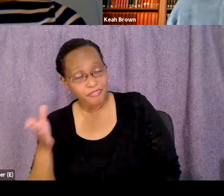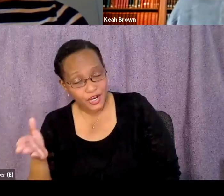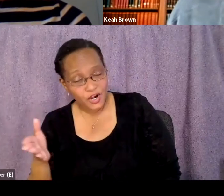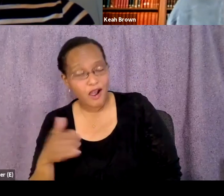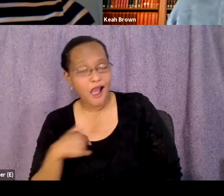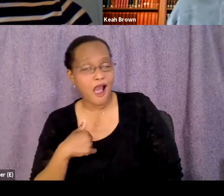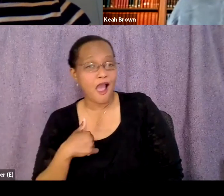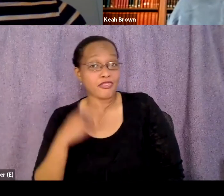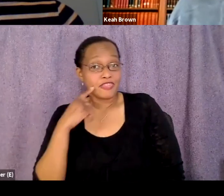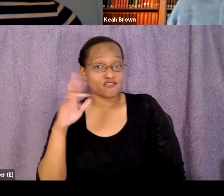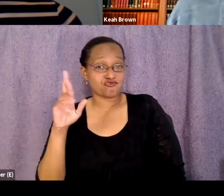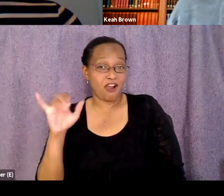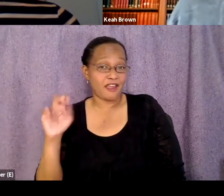really begrudge him for that experience.